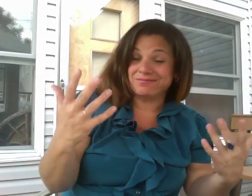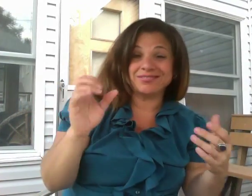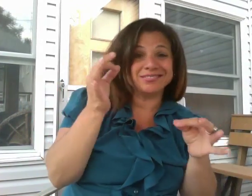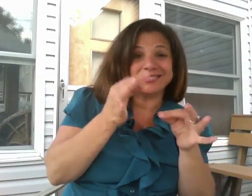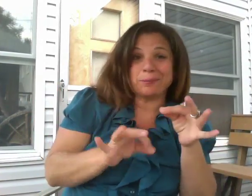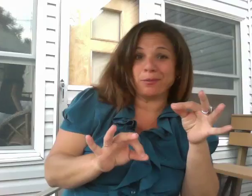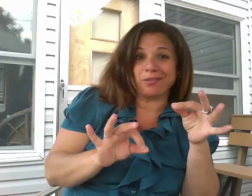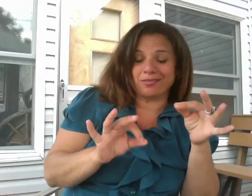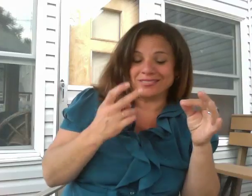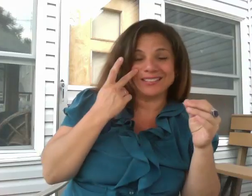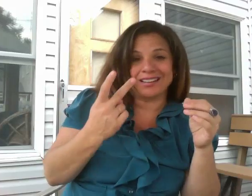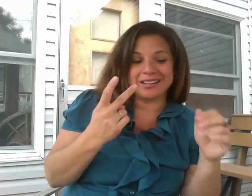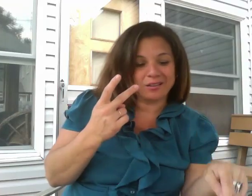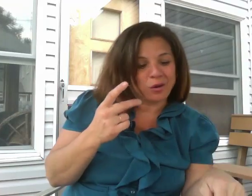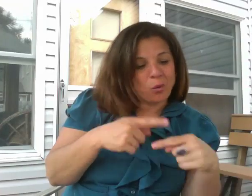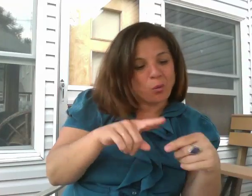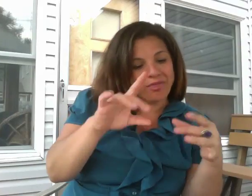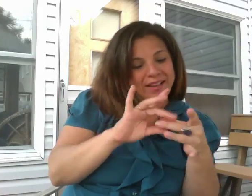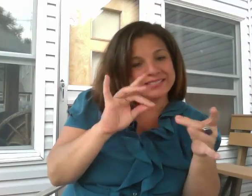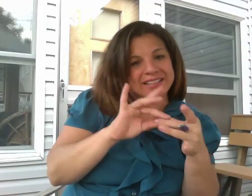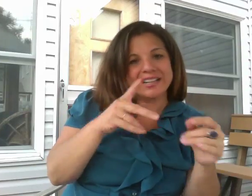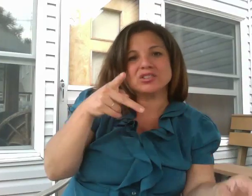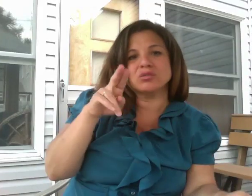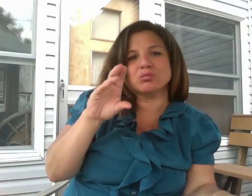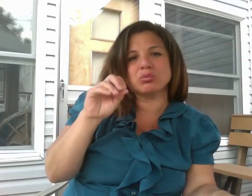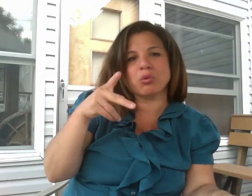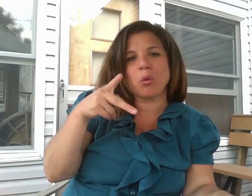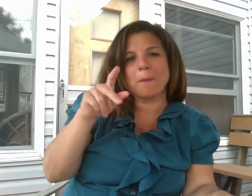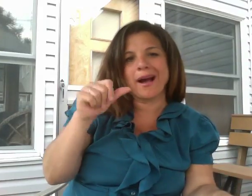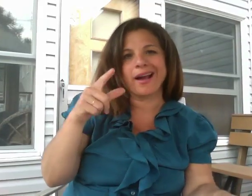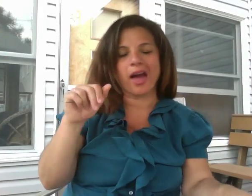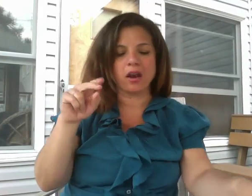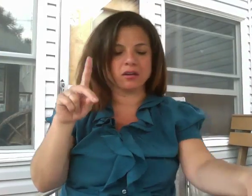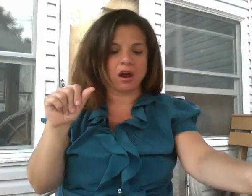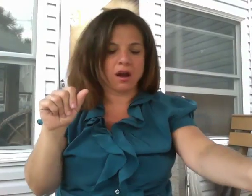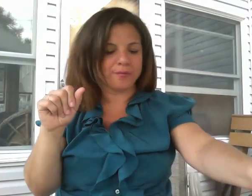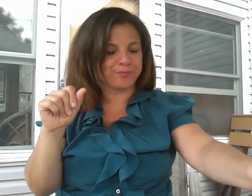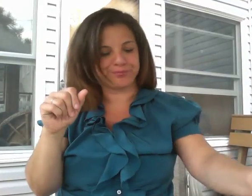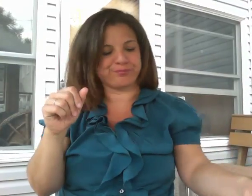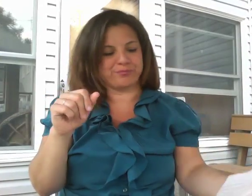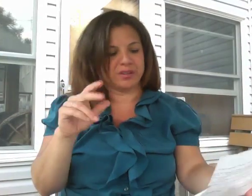So it is quite simple as you can see. It is all about propaganda on their part.